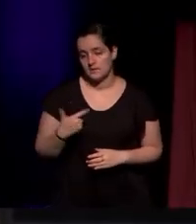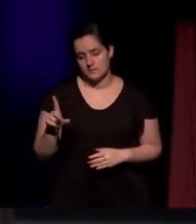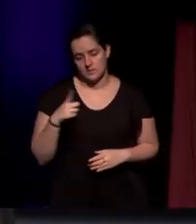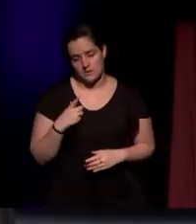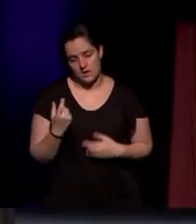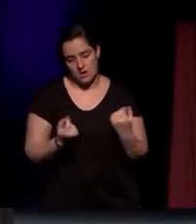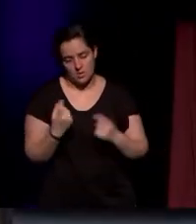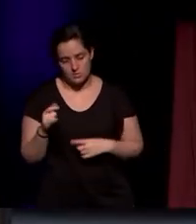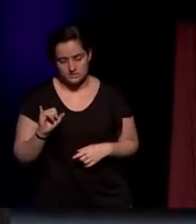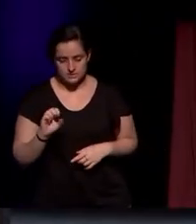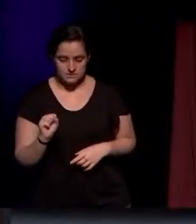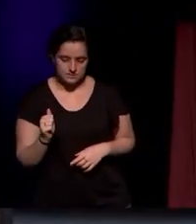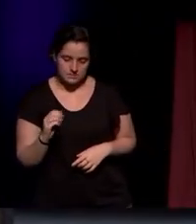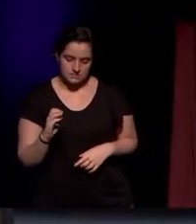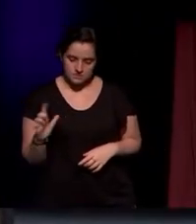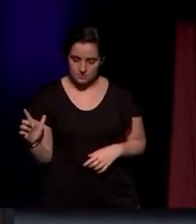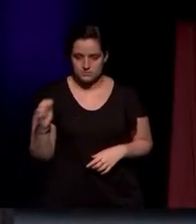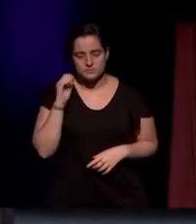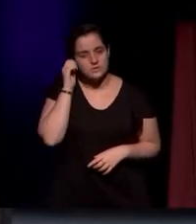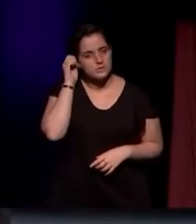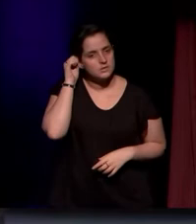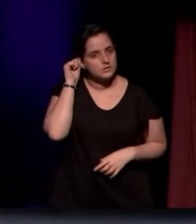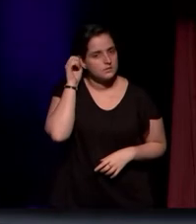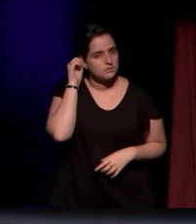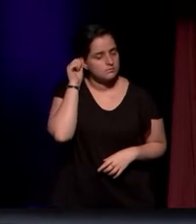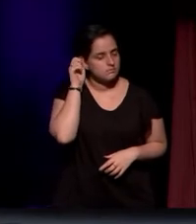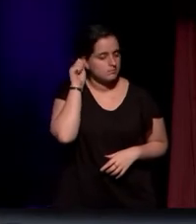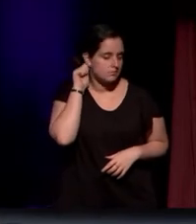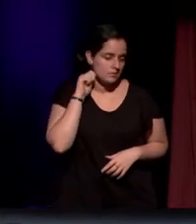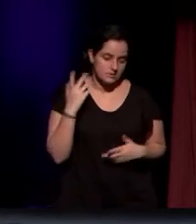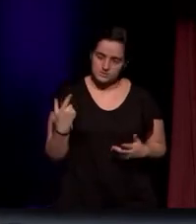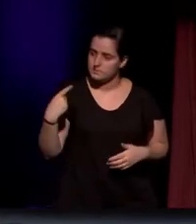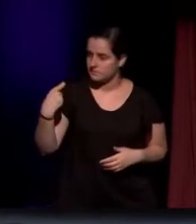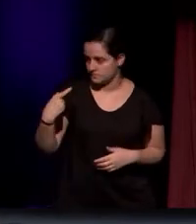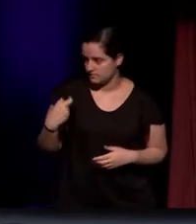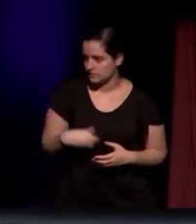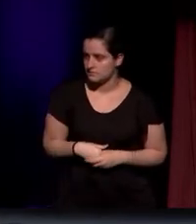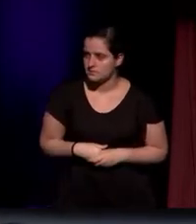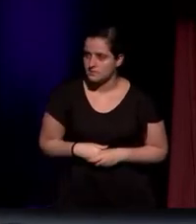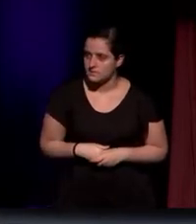I just dropped a paper there. Come on, first, ask for yourselves.